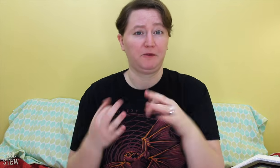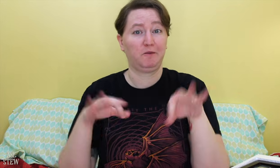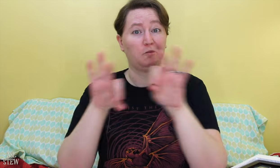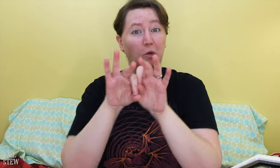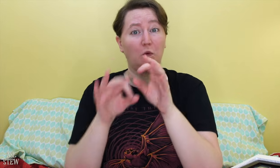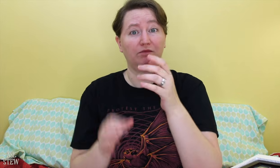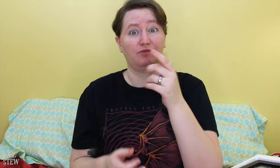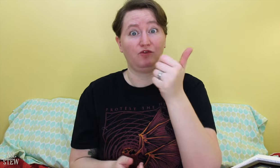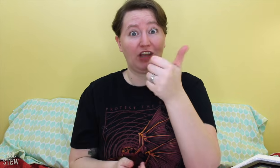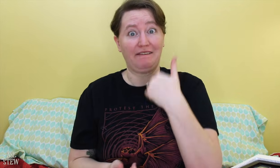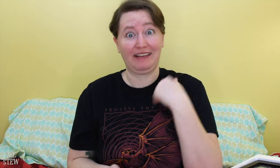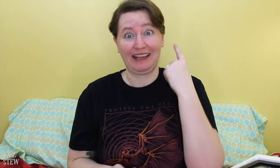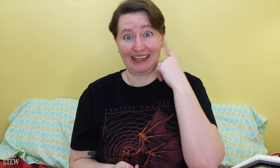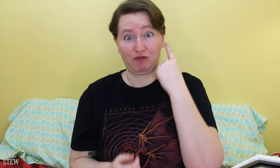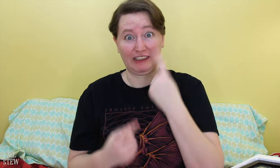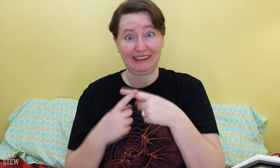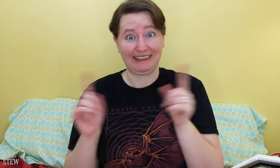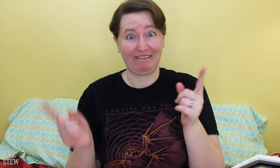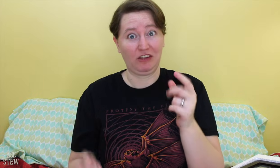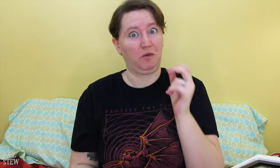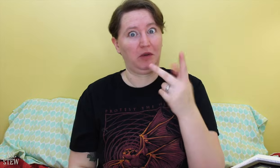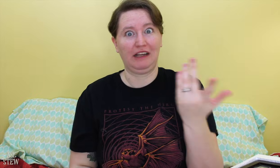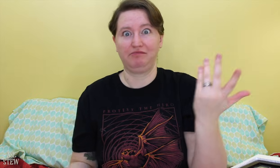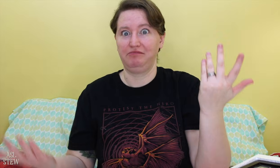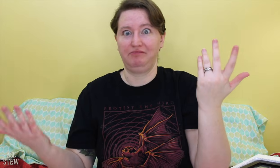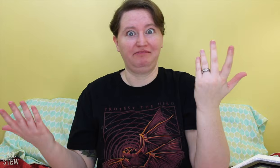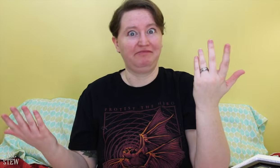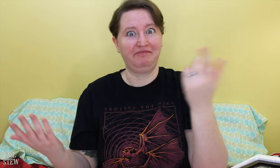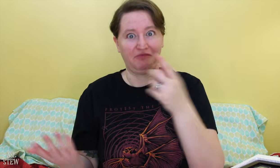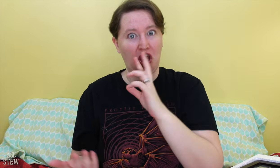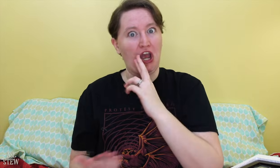feel comfortable with. The most important thing is if you have a